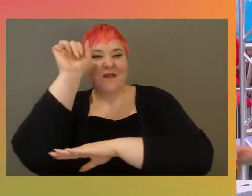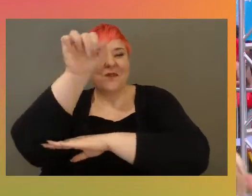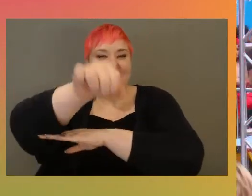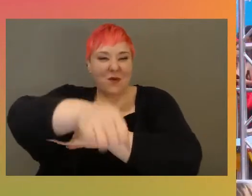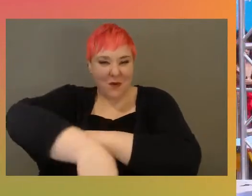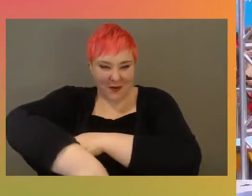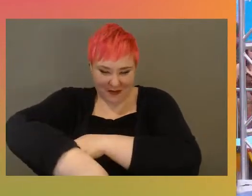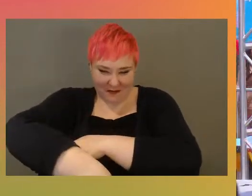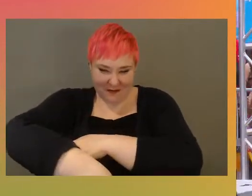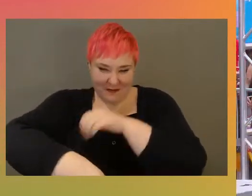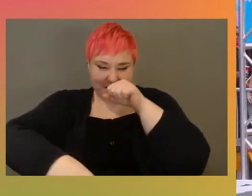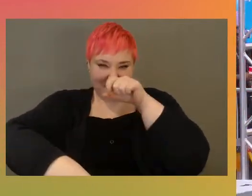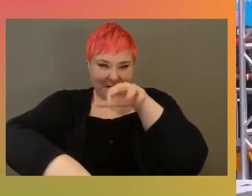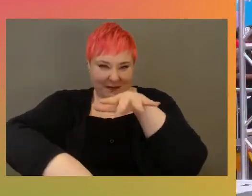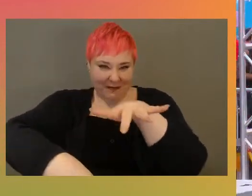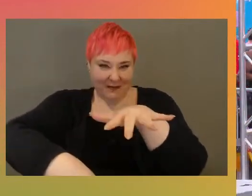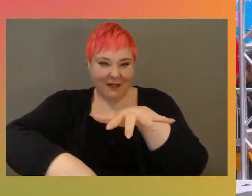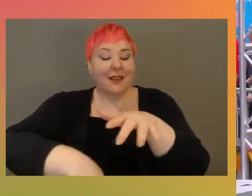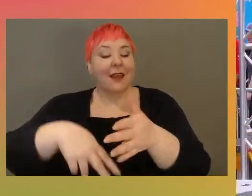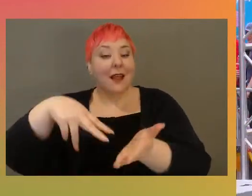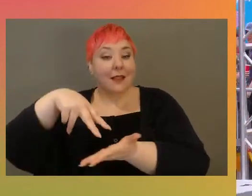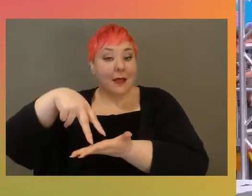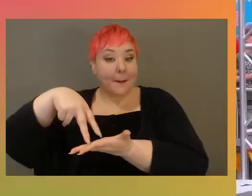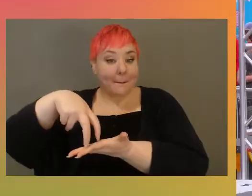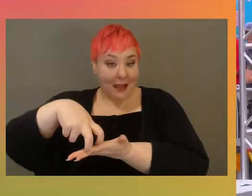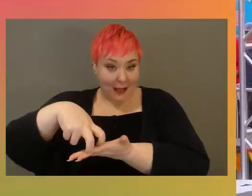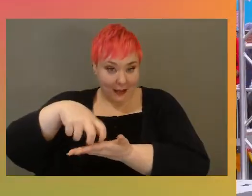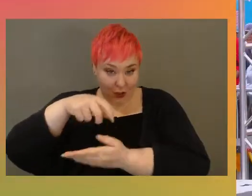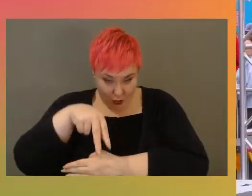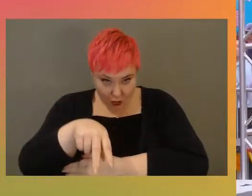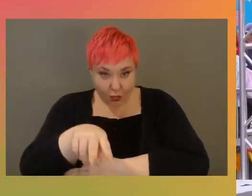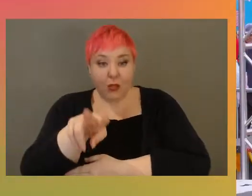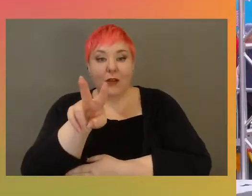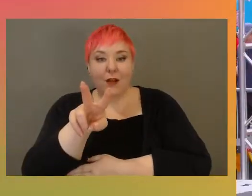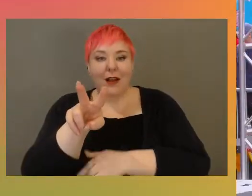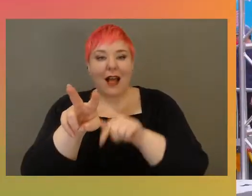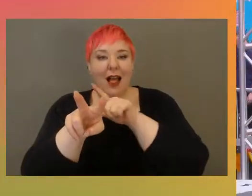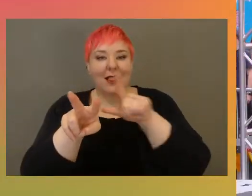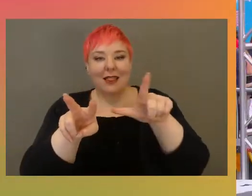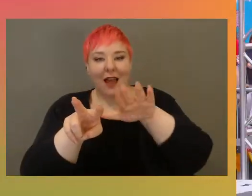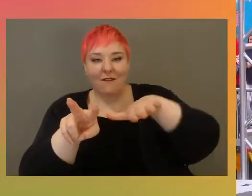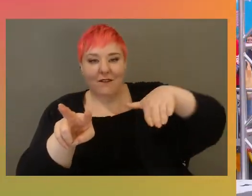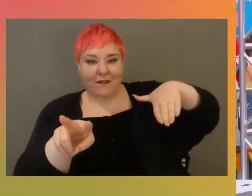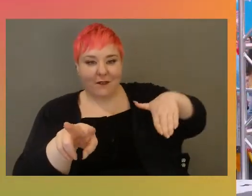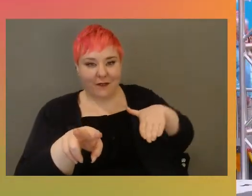CALLED TATSUMA. I AM TELLING YOU THIS SO YOU WILL STAY HERE IF IT LONGER.